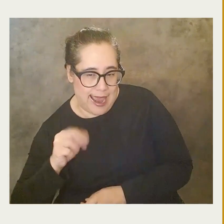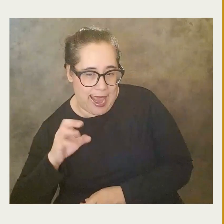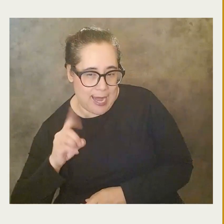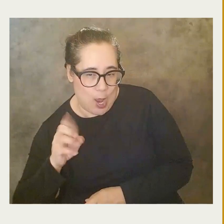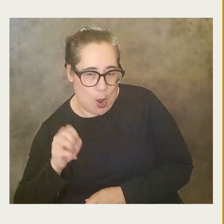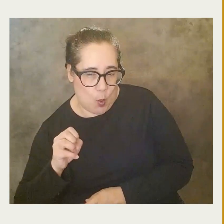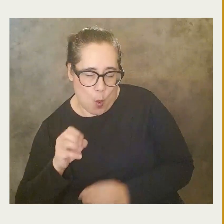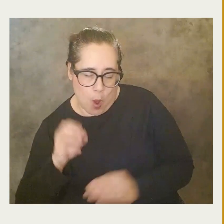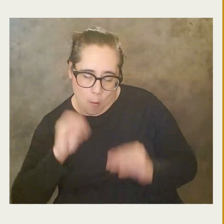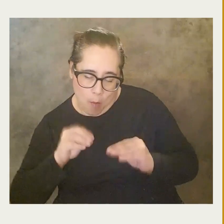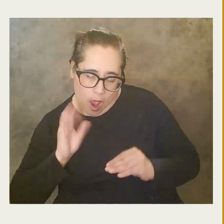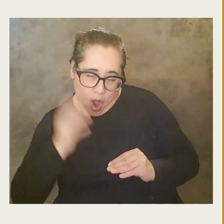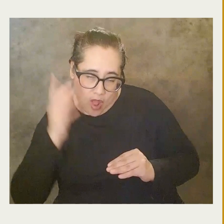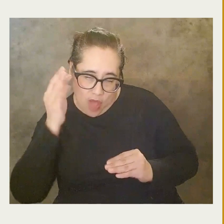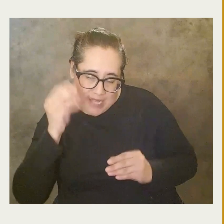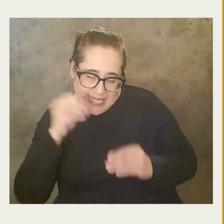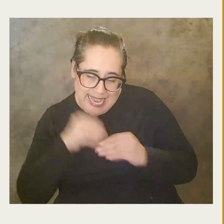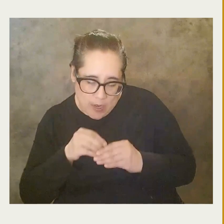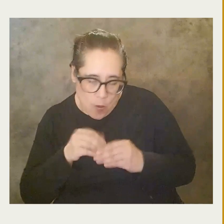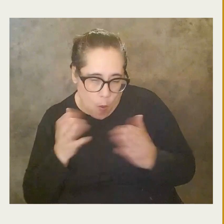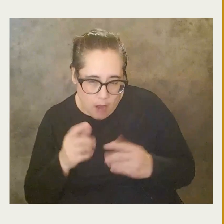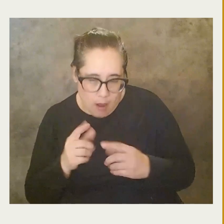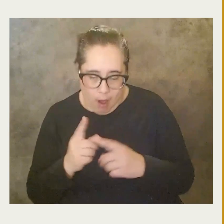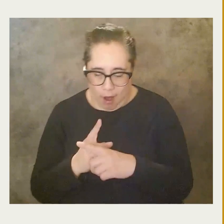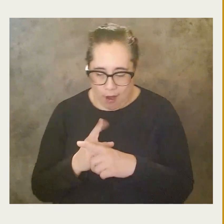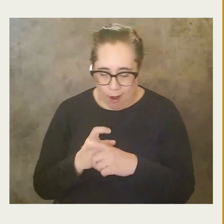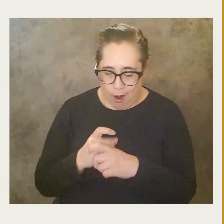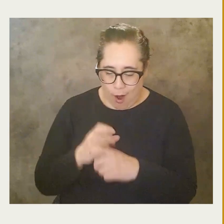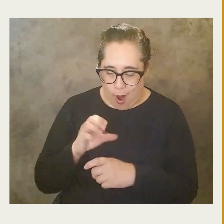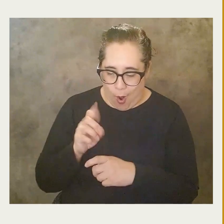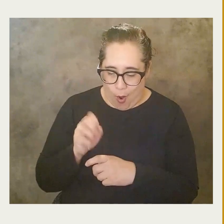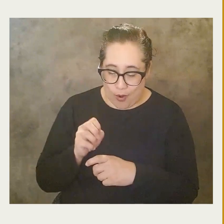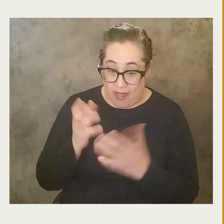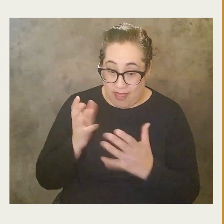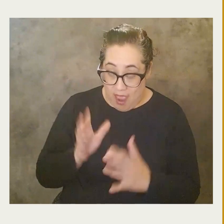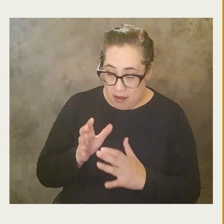We place our thoughts into a code, then we send the message.